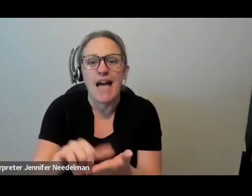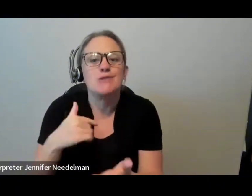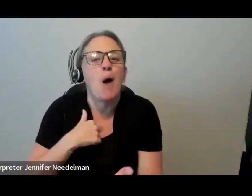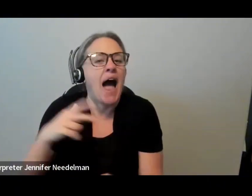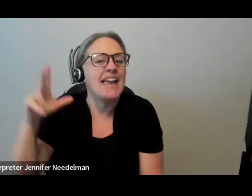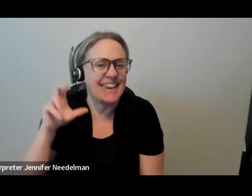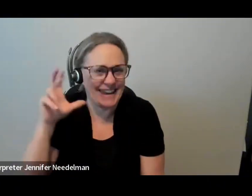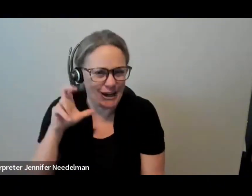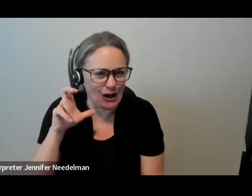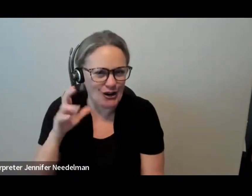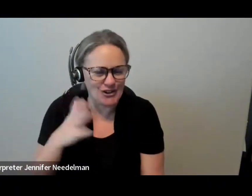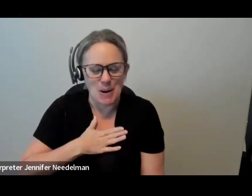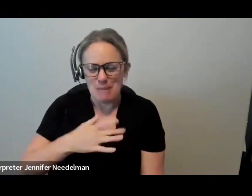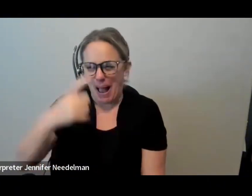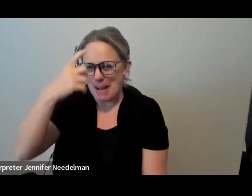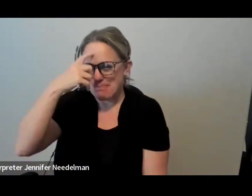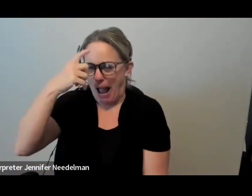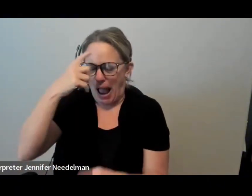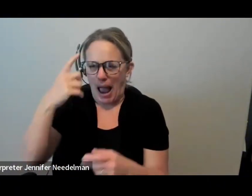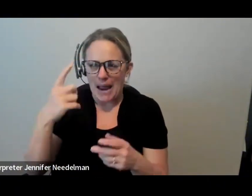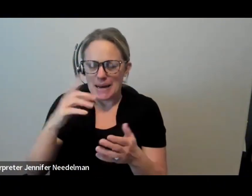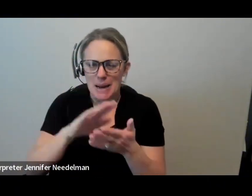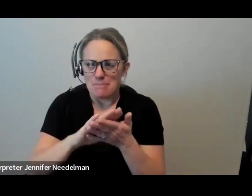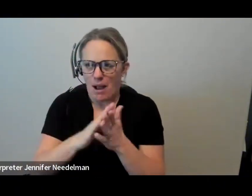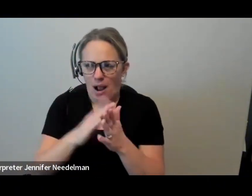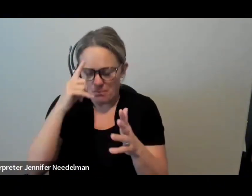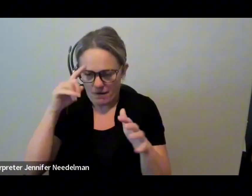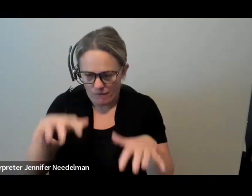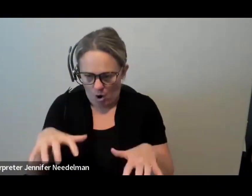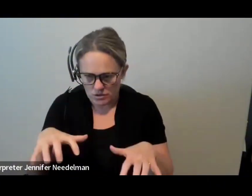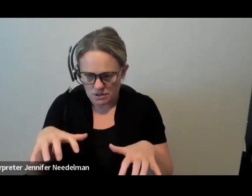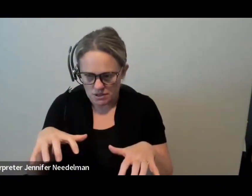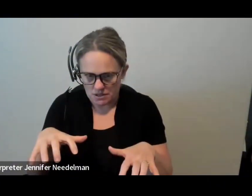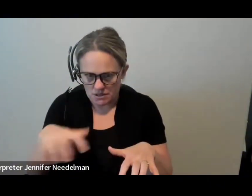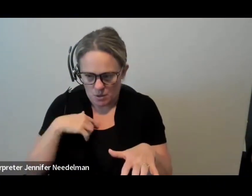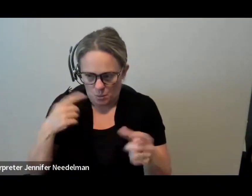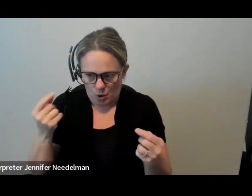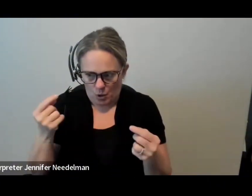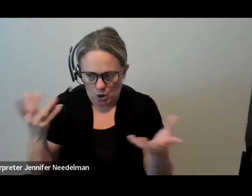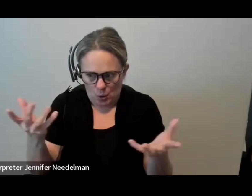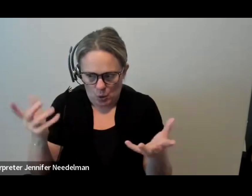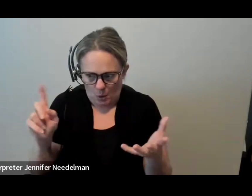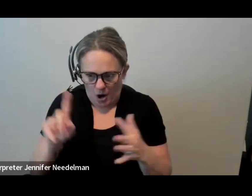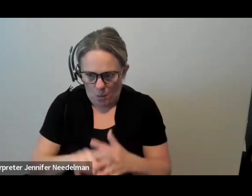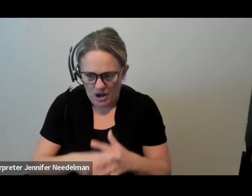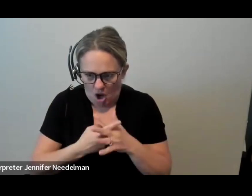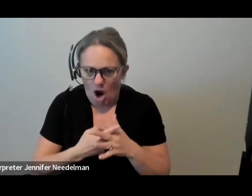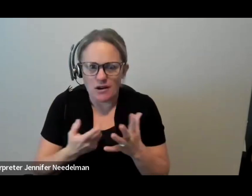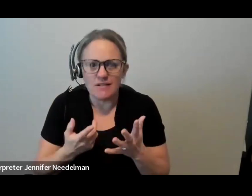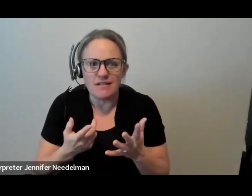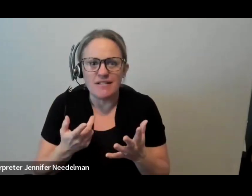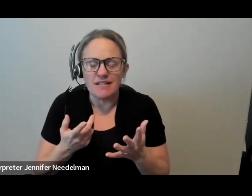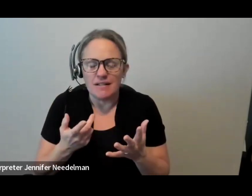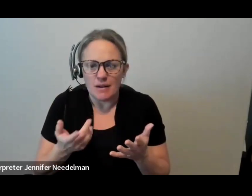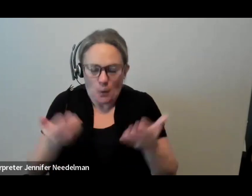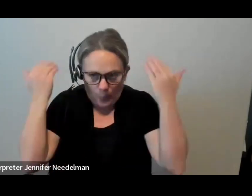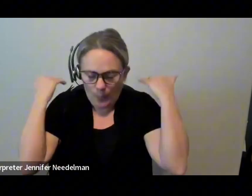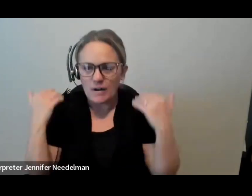and where my mind goes into analysis paralysis of what do I even do? This can be so insurmountable, kind of going back to